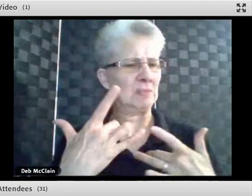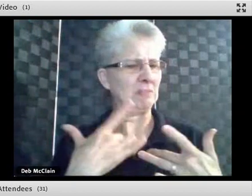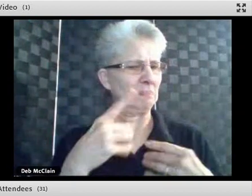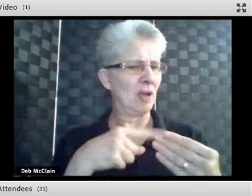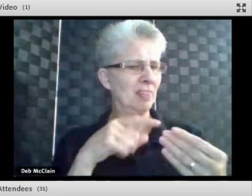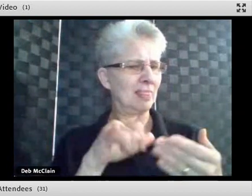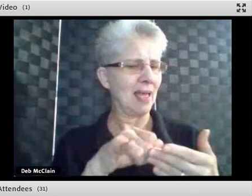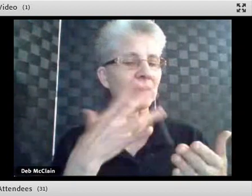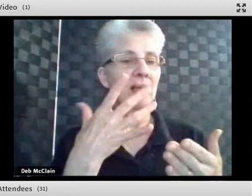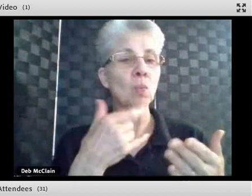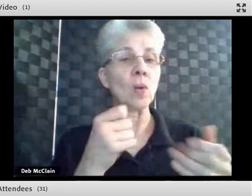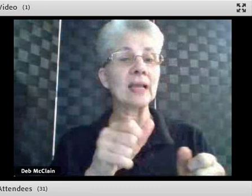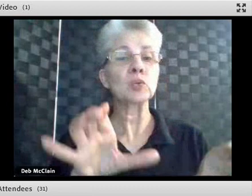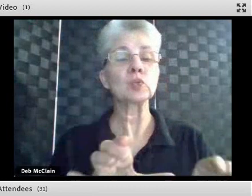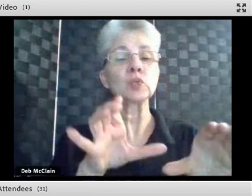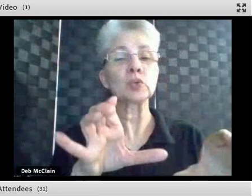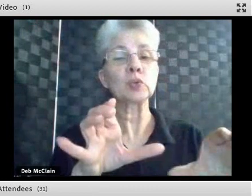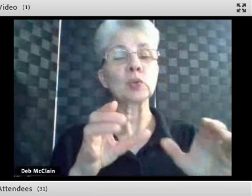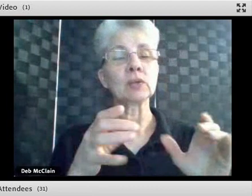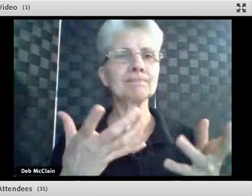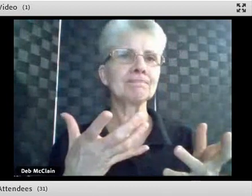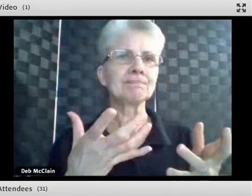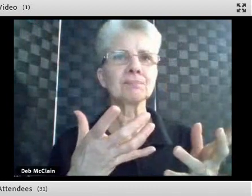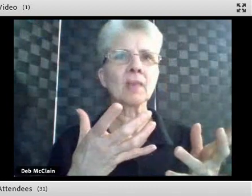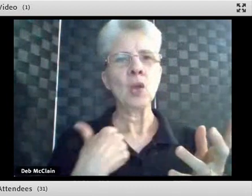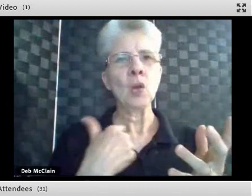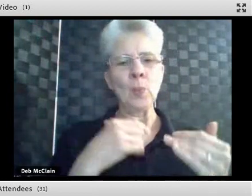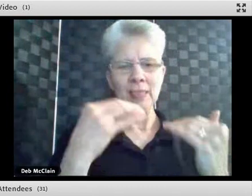And potentially what could you do with fairly limited resources